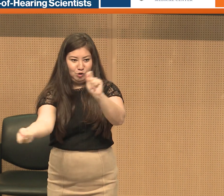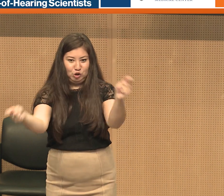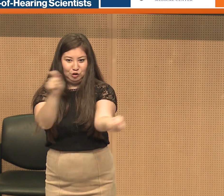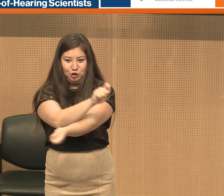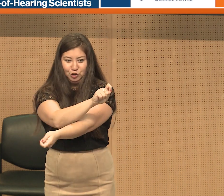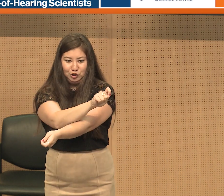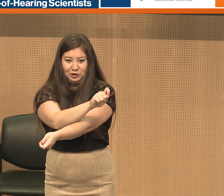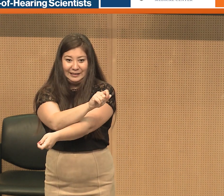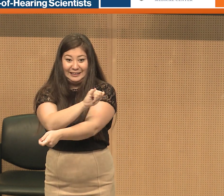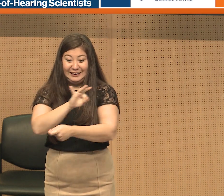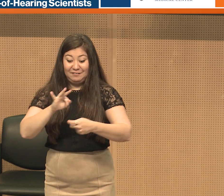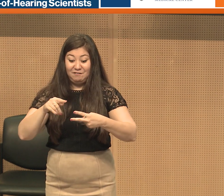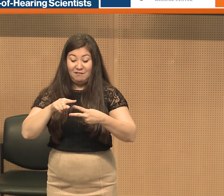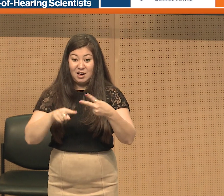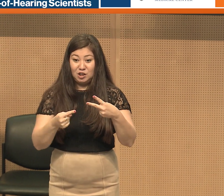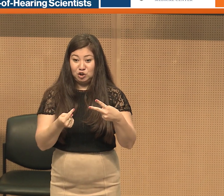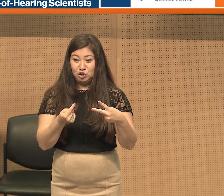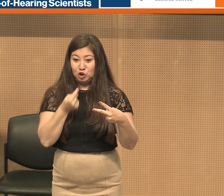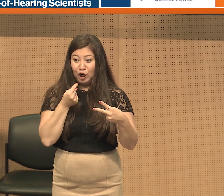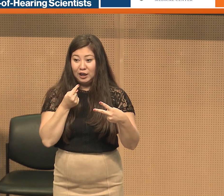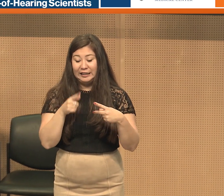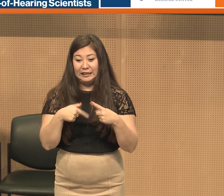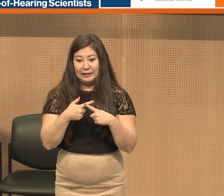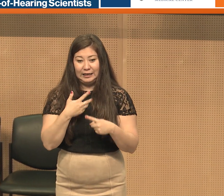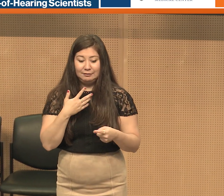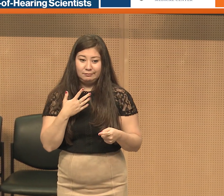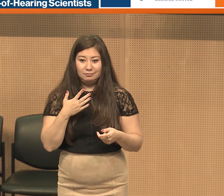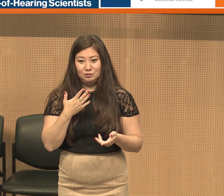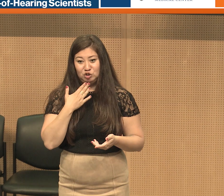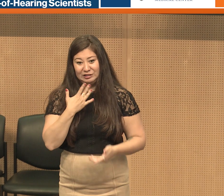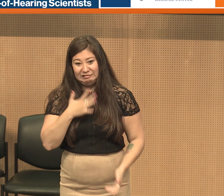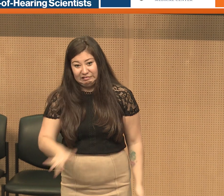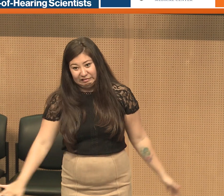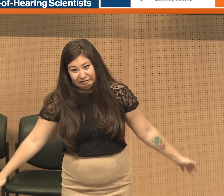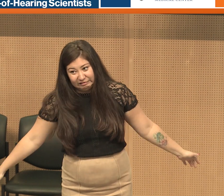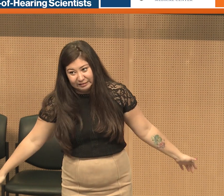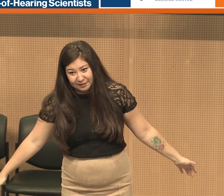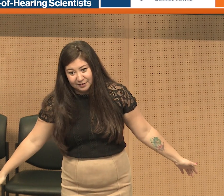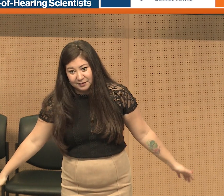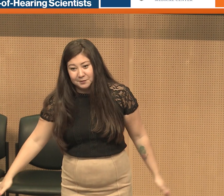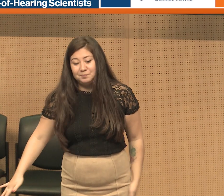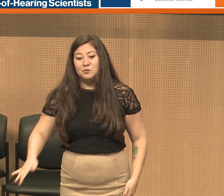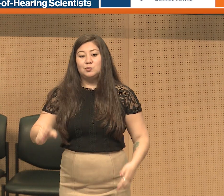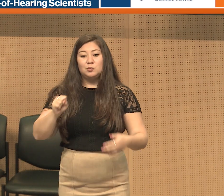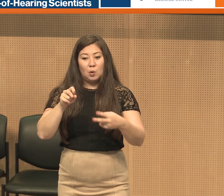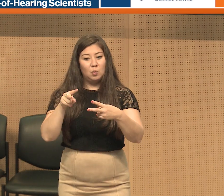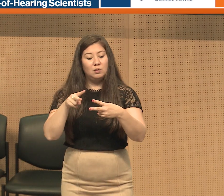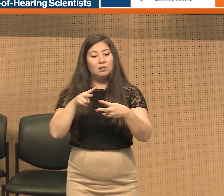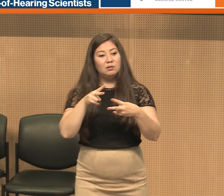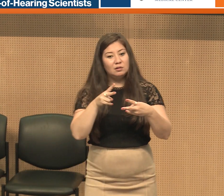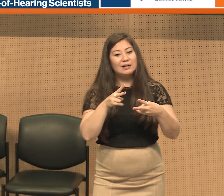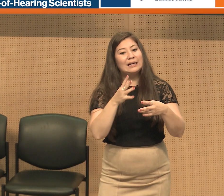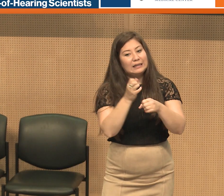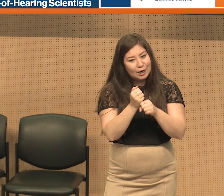with your letters of recommendation. If your letters aren't great, good luck.